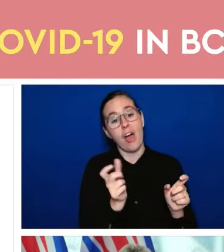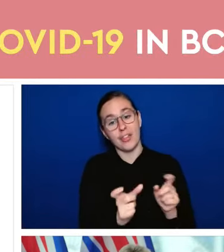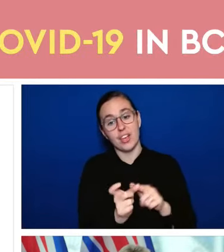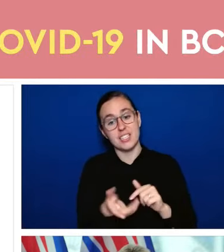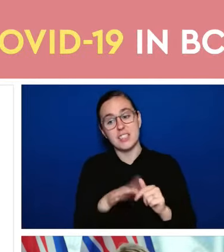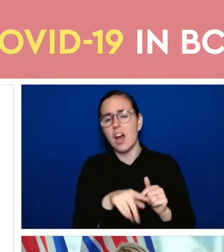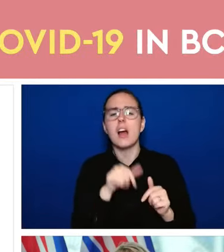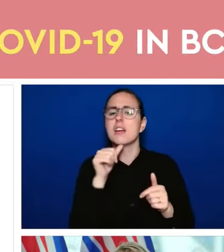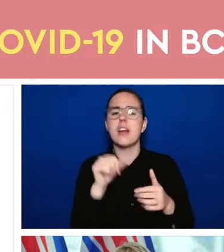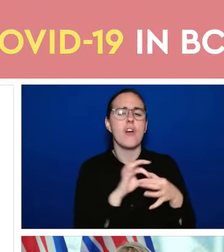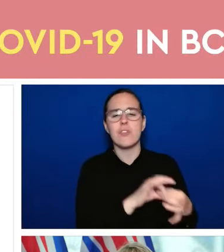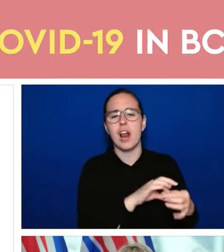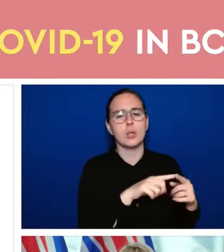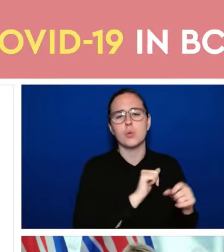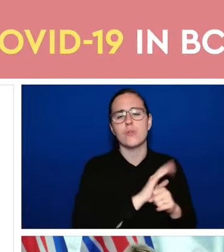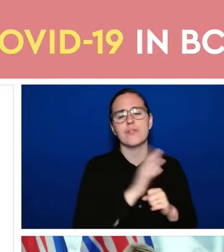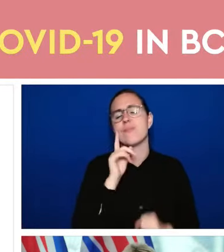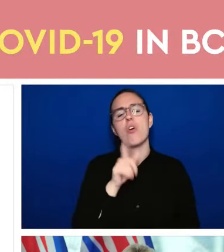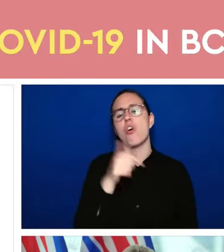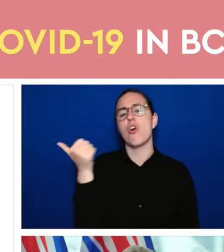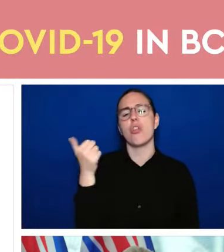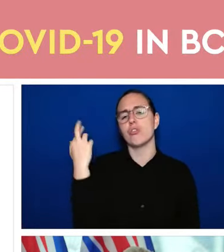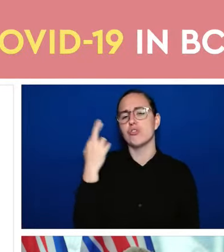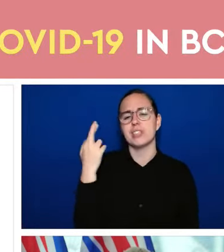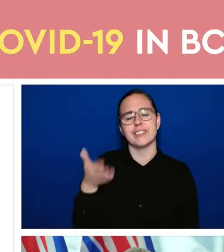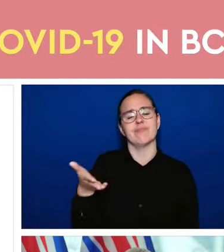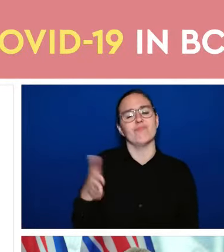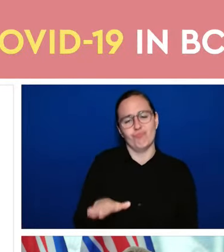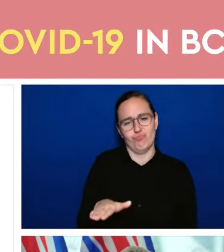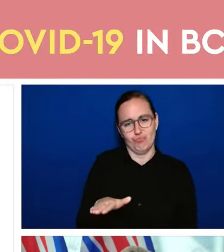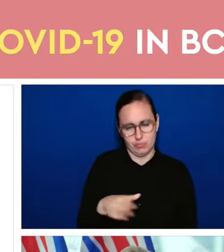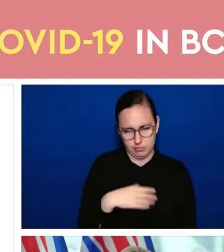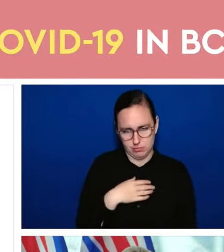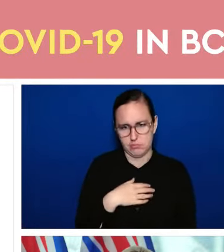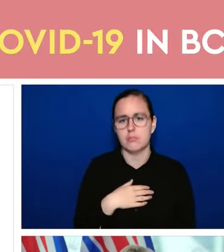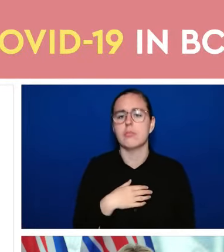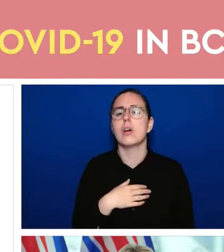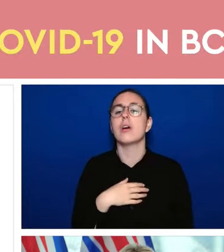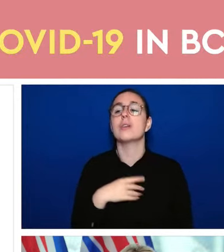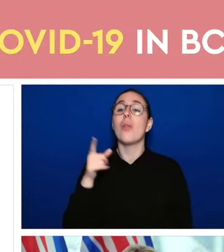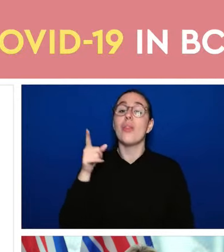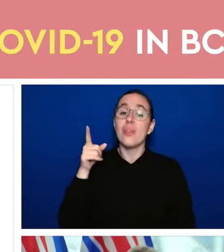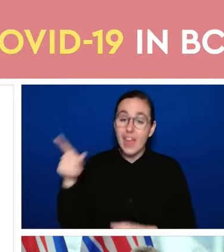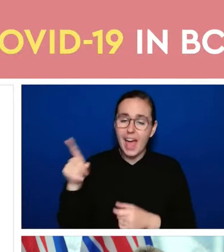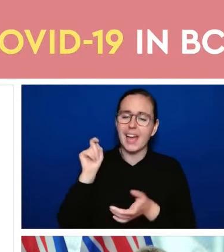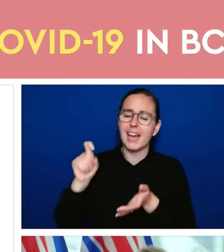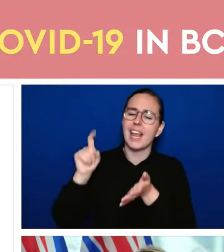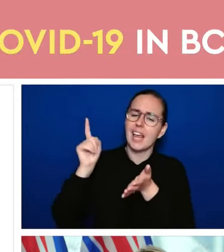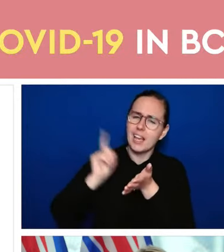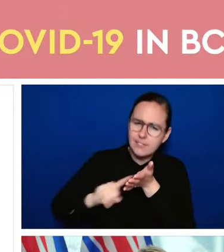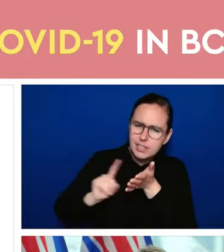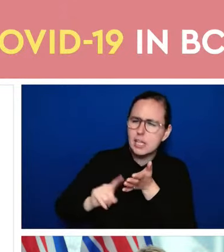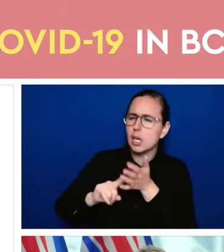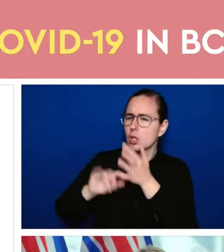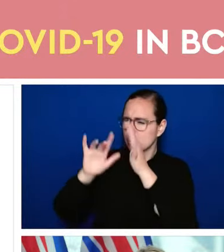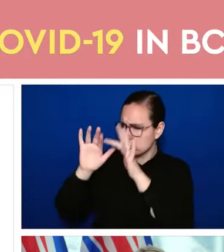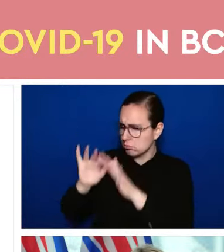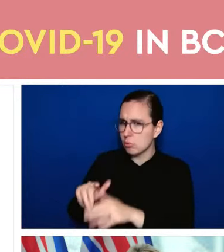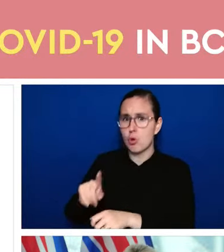Bible stats. To make sure that we're not missing. One of the